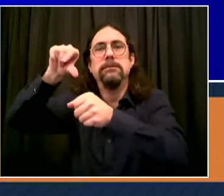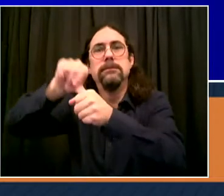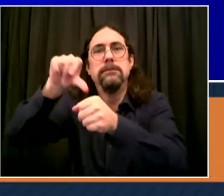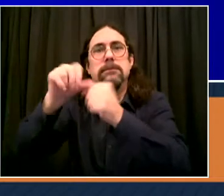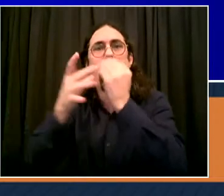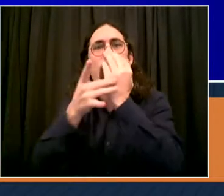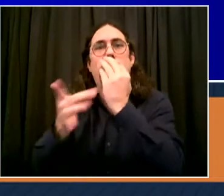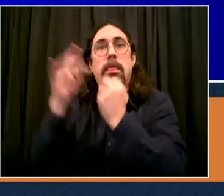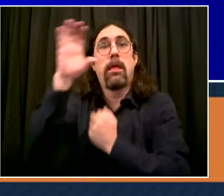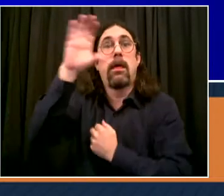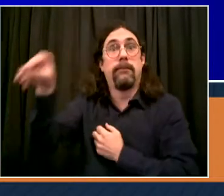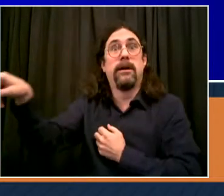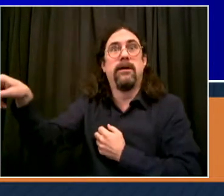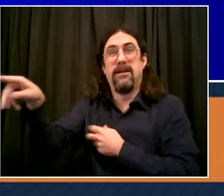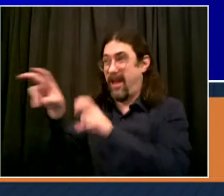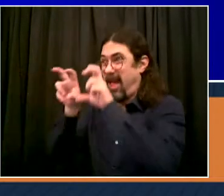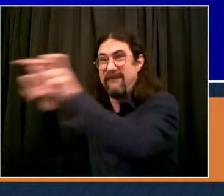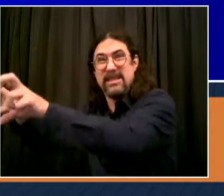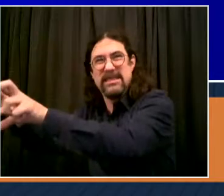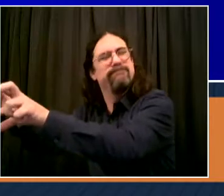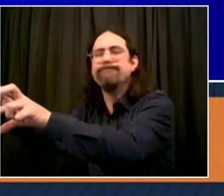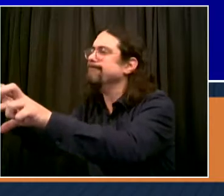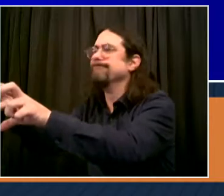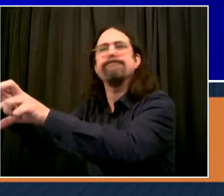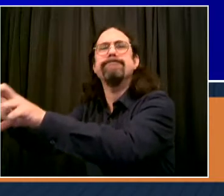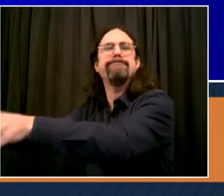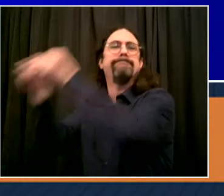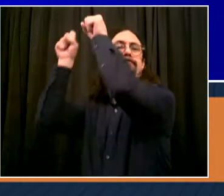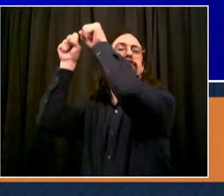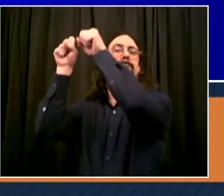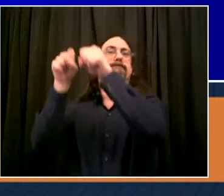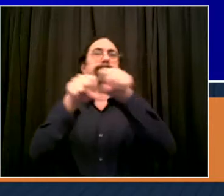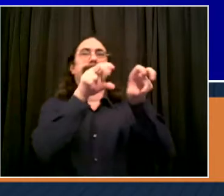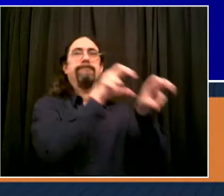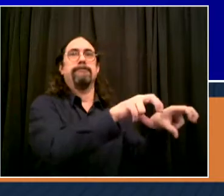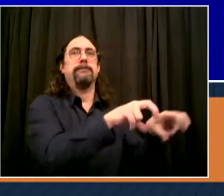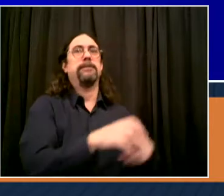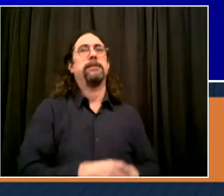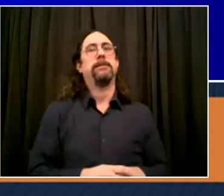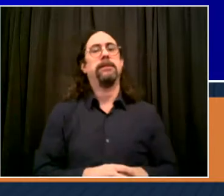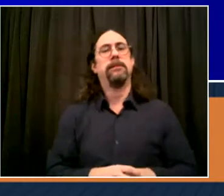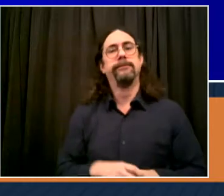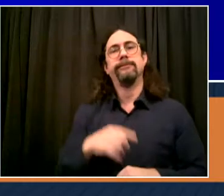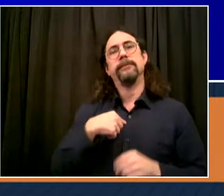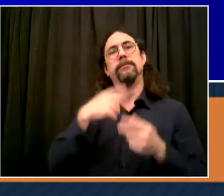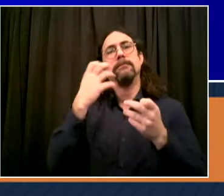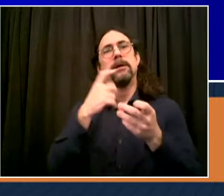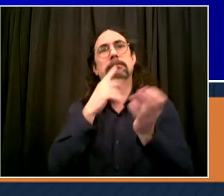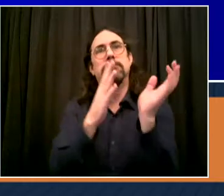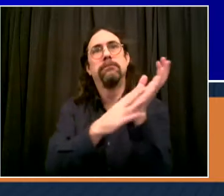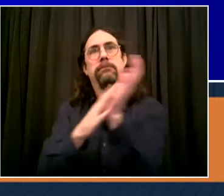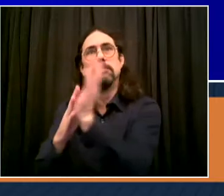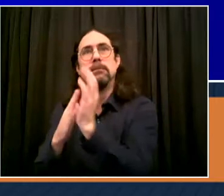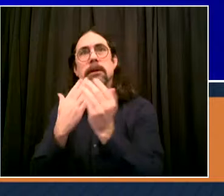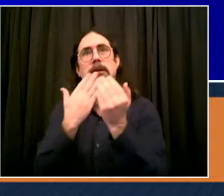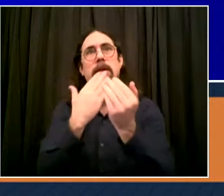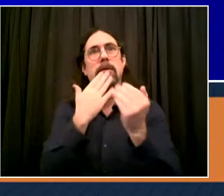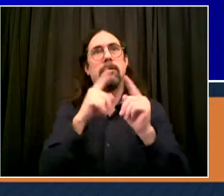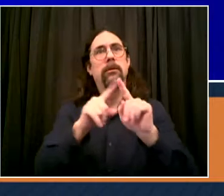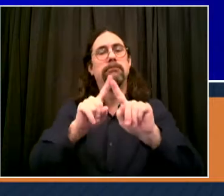ALL OF THE ELECTED OFFICIALS WHO ARE MEMBERS